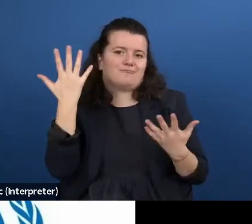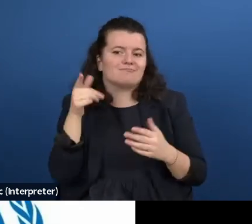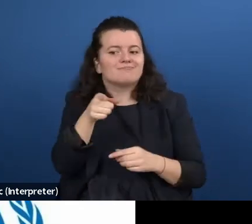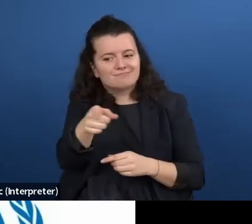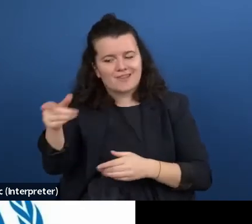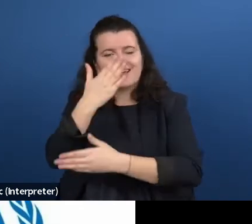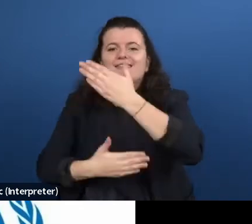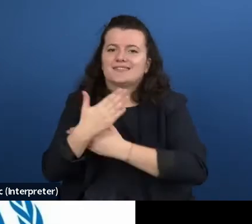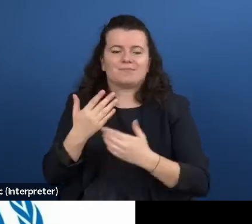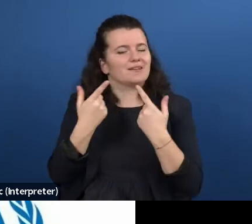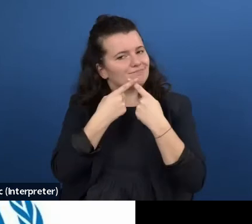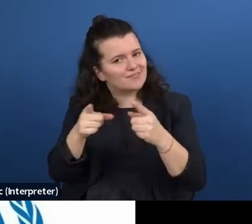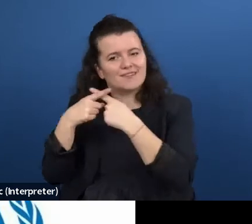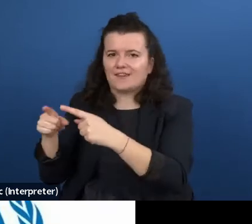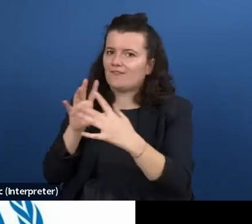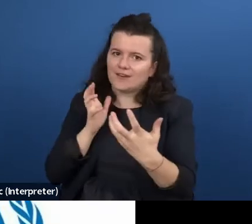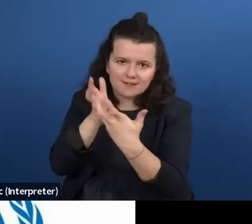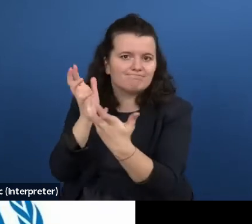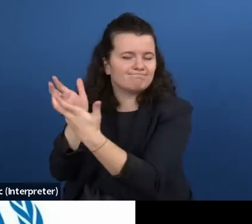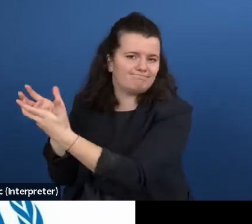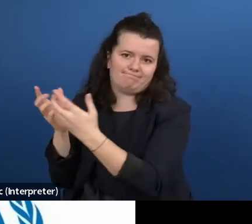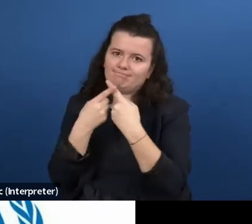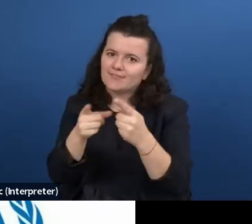to specialized supports for people with disabilities.